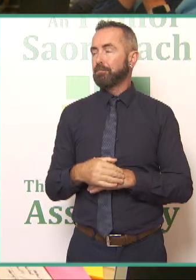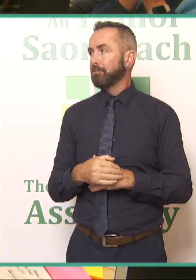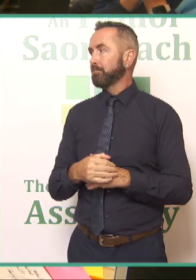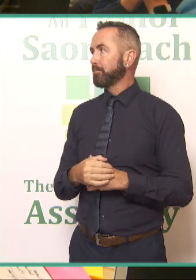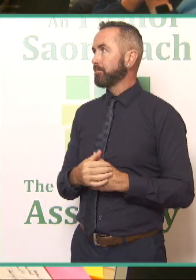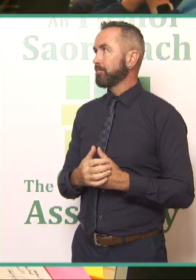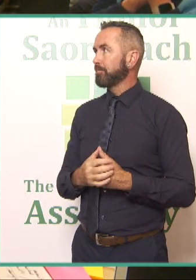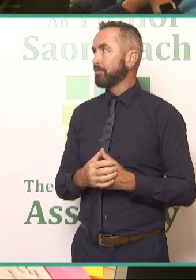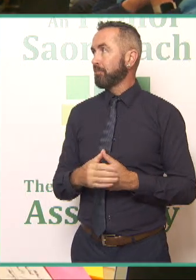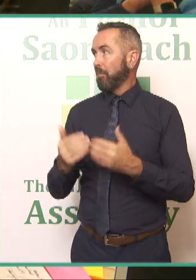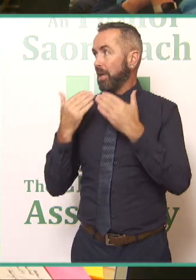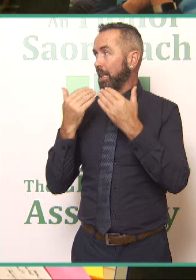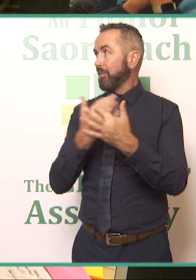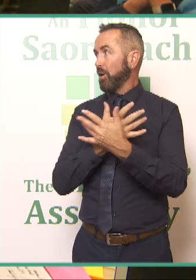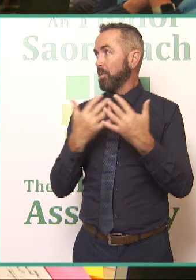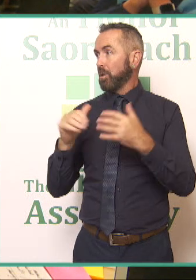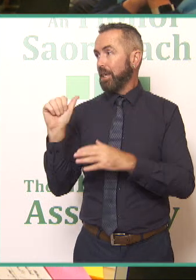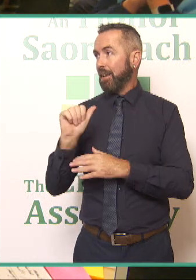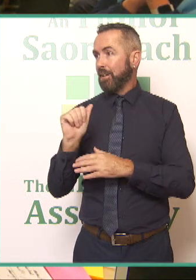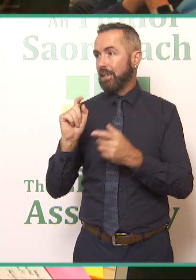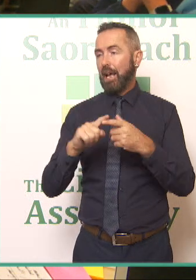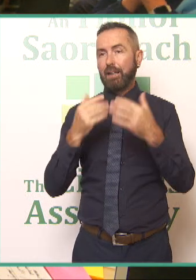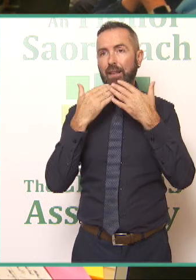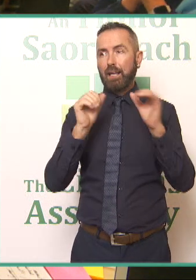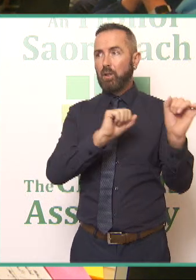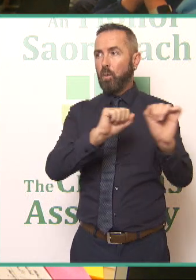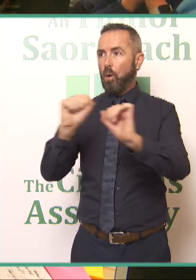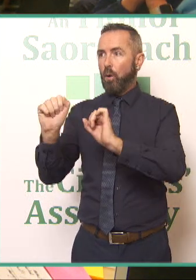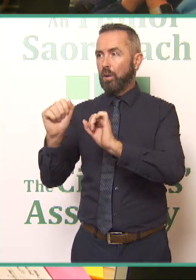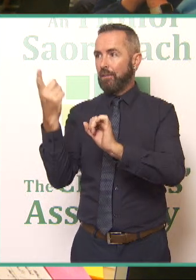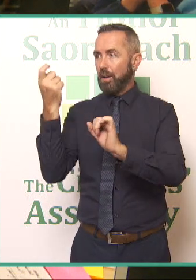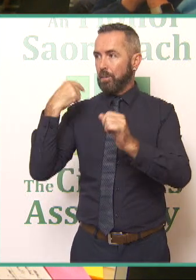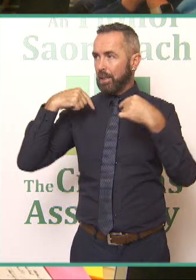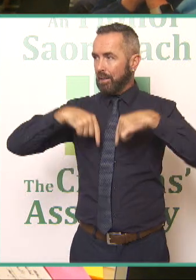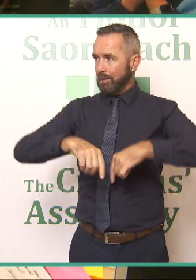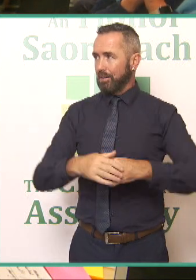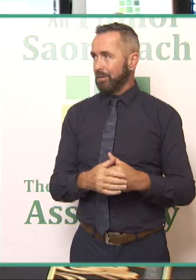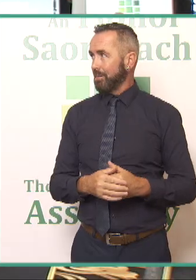thanks very much Evin and thank you all for being here and making it back after lunch it's it's